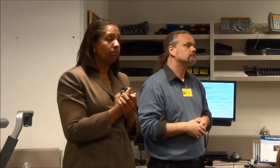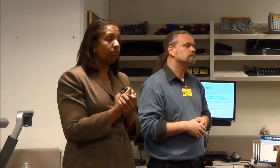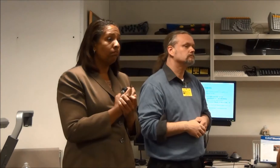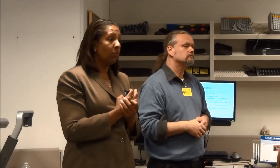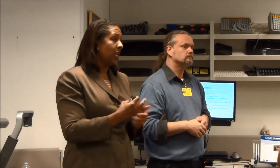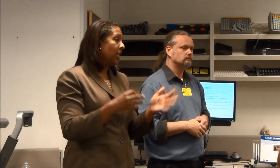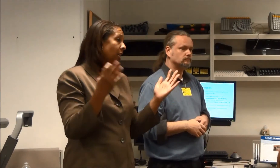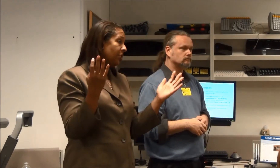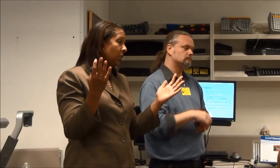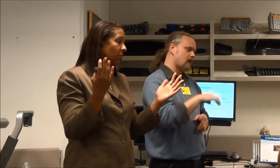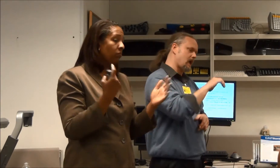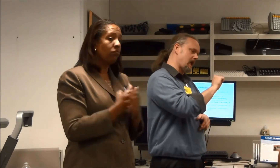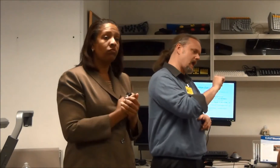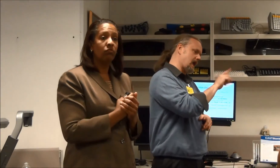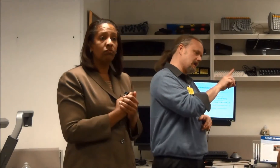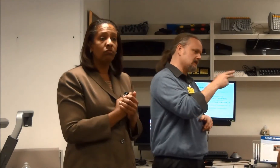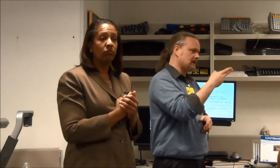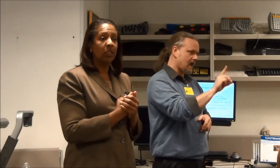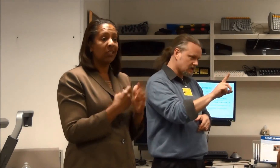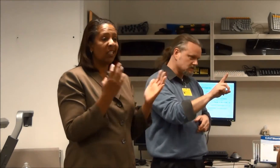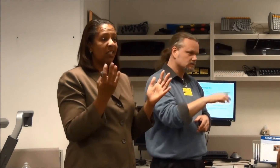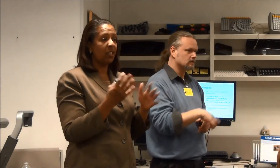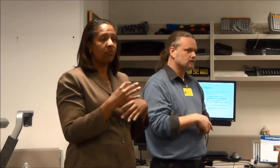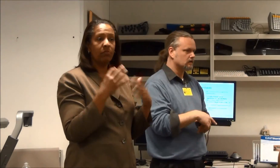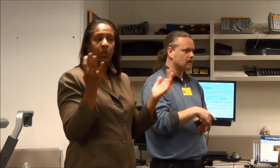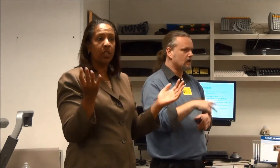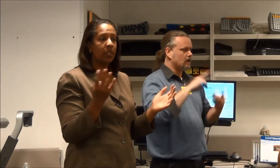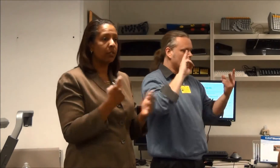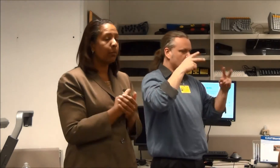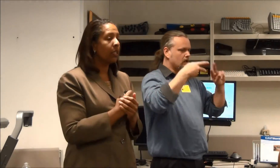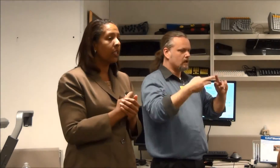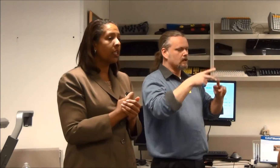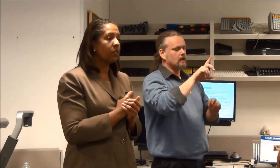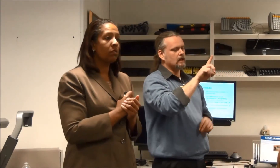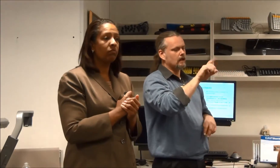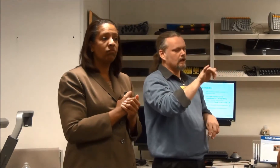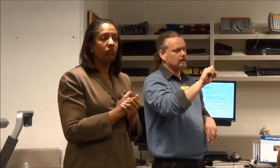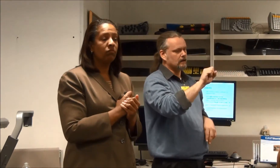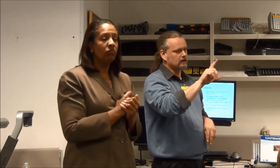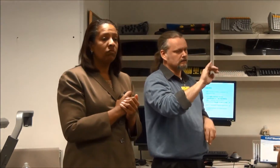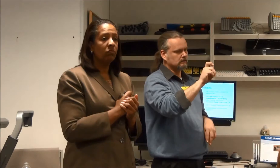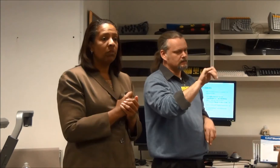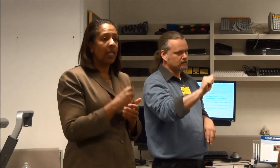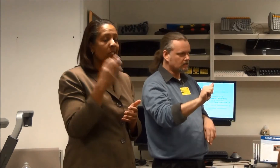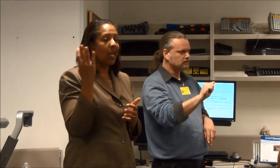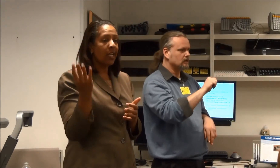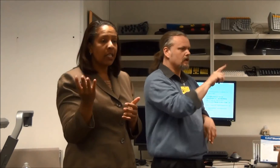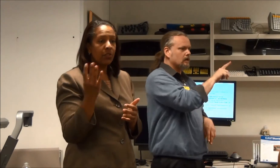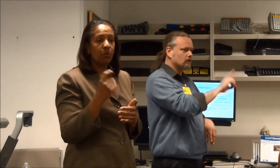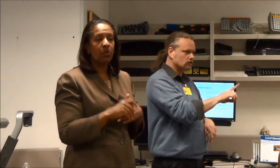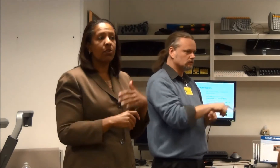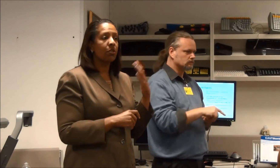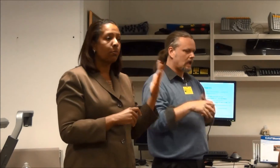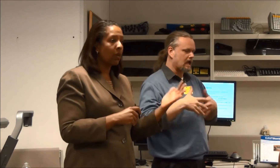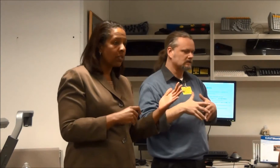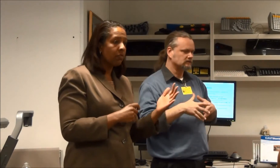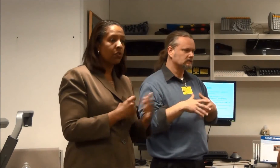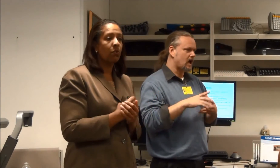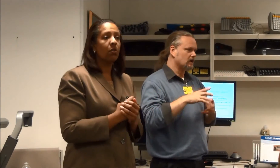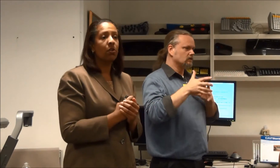Participant: ADD. Jo Linda Johnson: ADD. ADHD. Dyslexia, learning disabilities, anxiety disorders, depressive disorders.